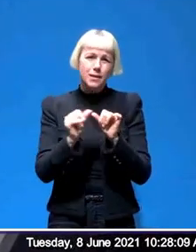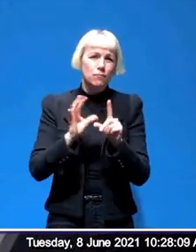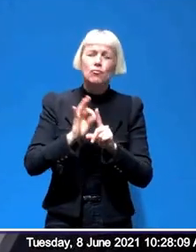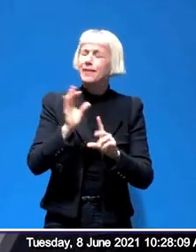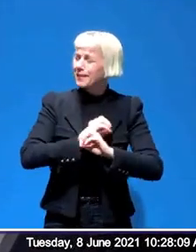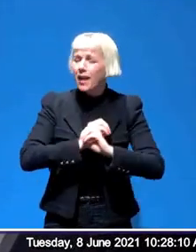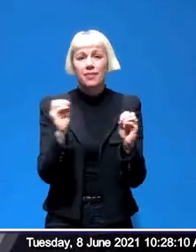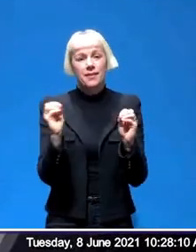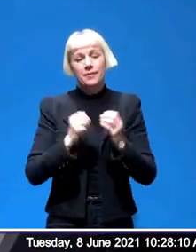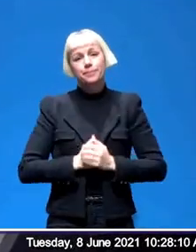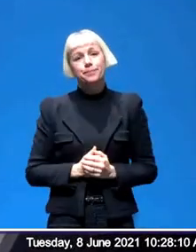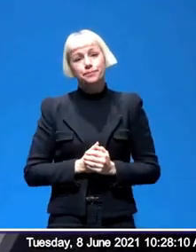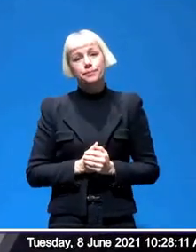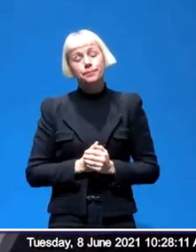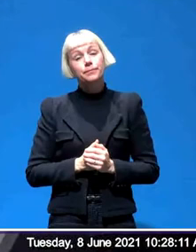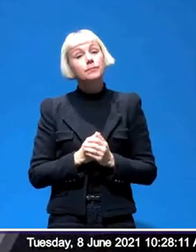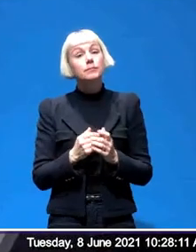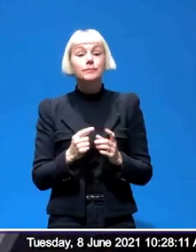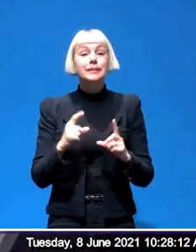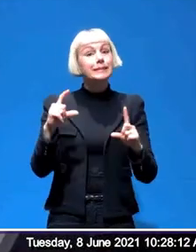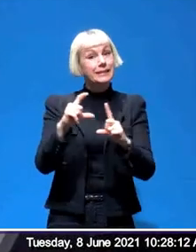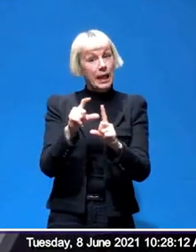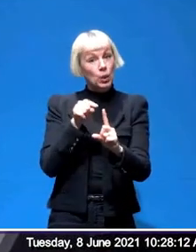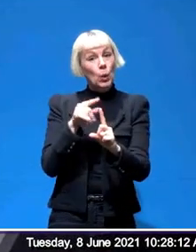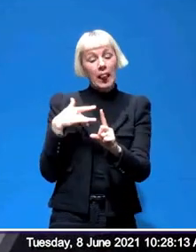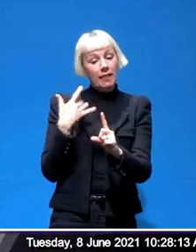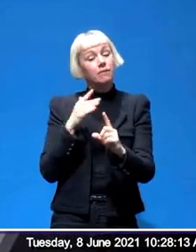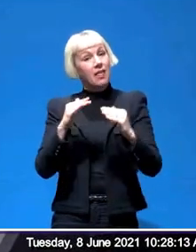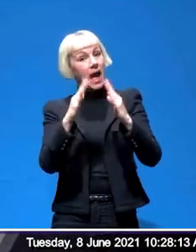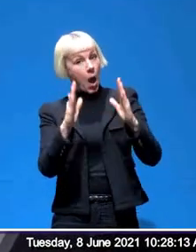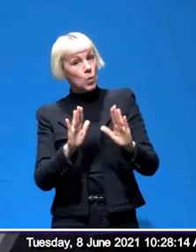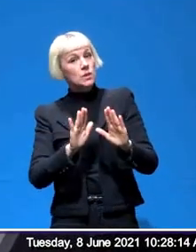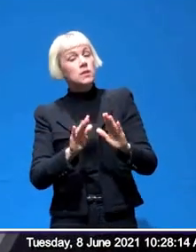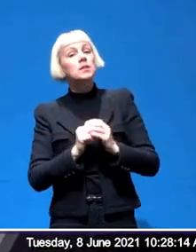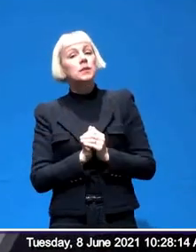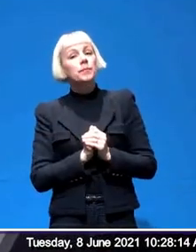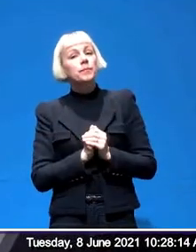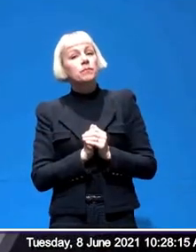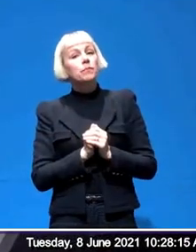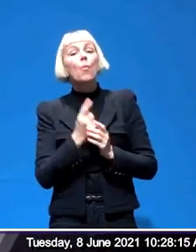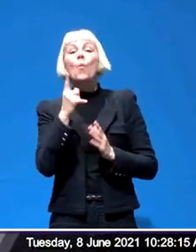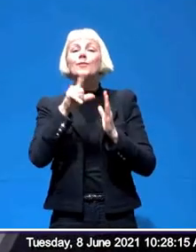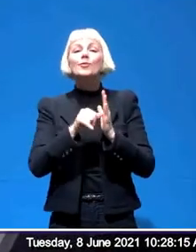While Daniel was living at N Street, there was an occasion when my husband and I took Daniel on a holiday.